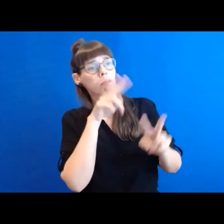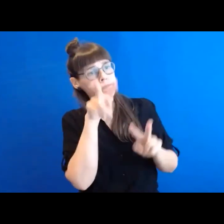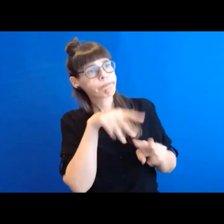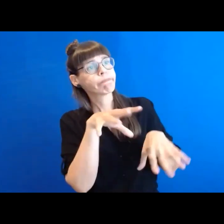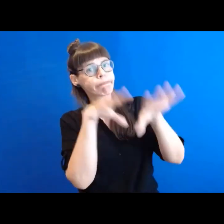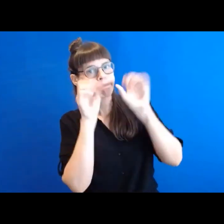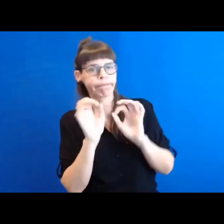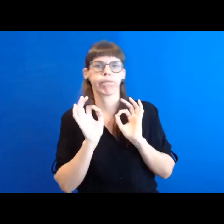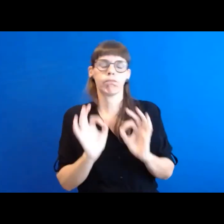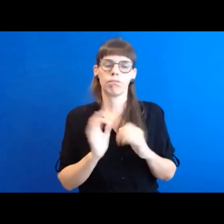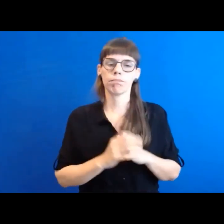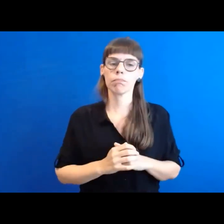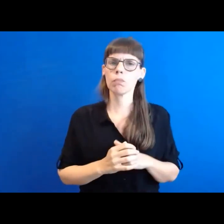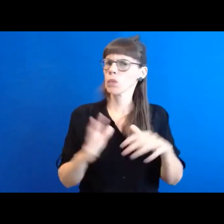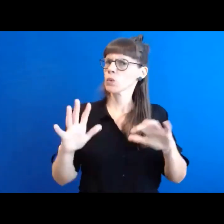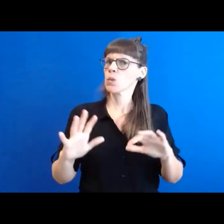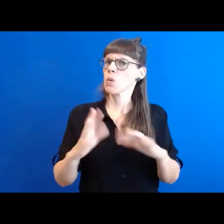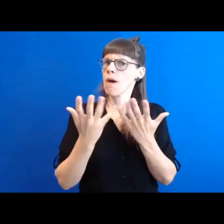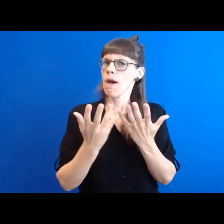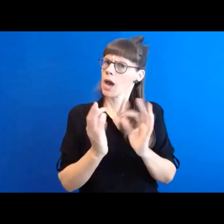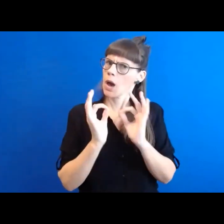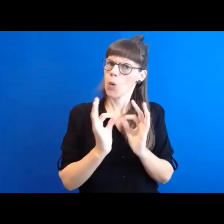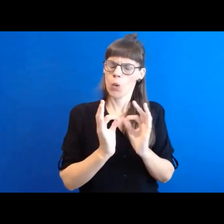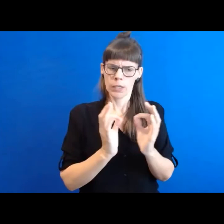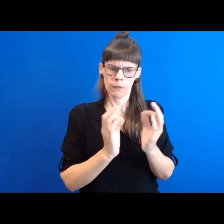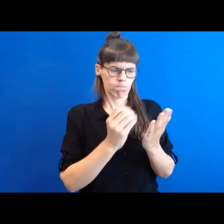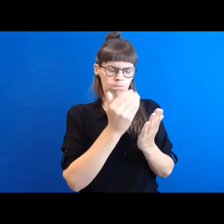disabilities. I think it's really important to think about some of the